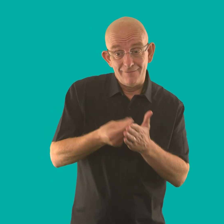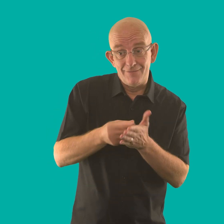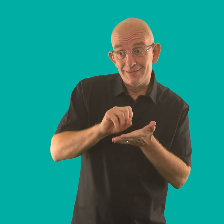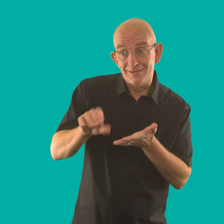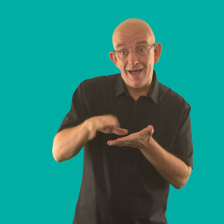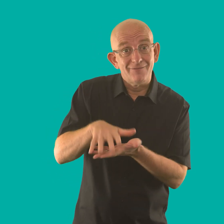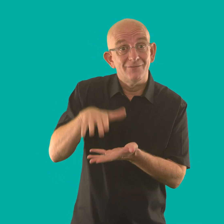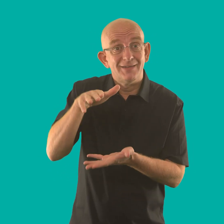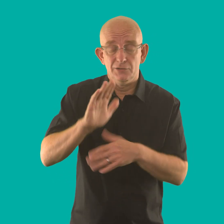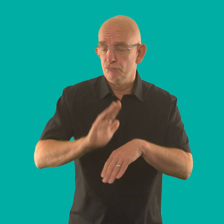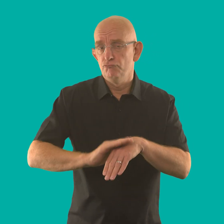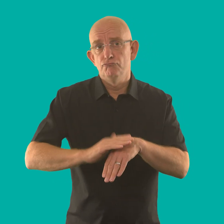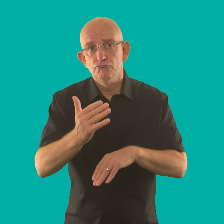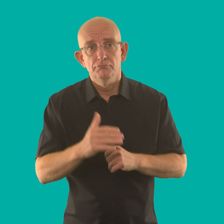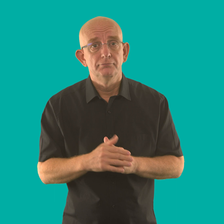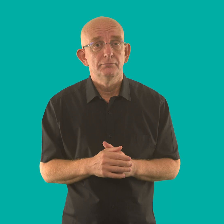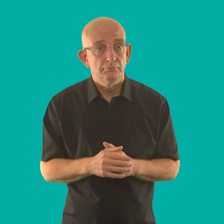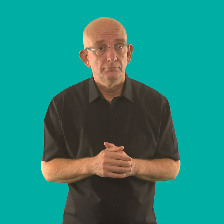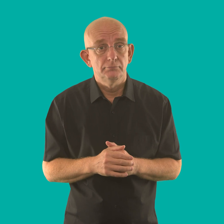have savings.